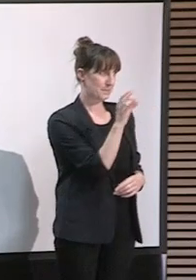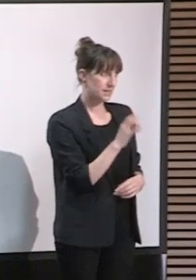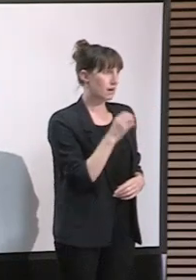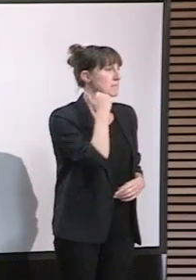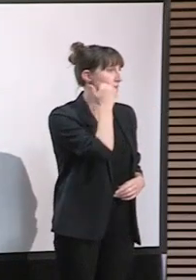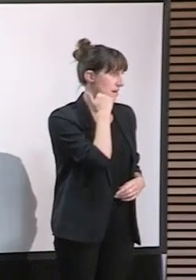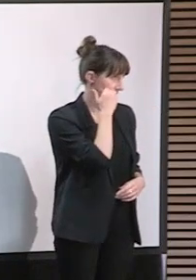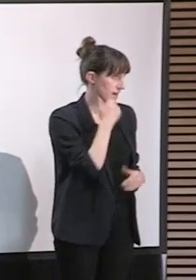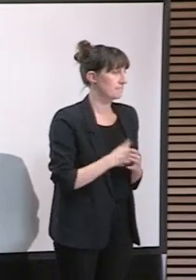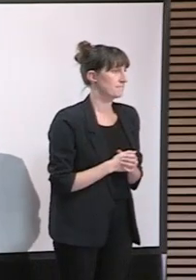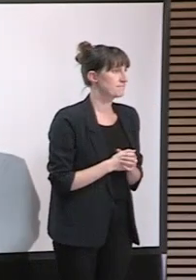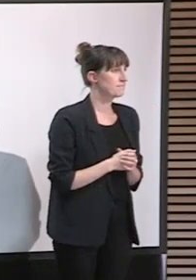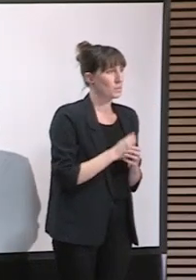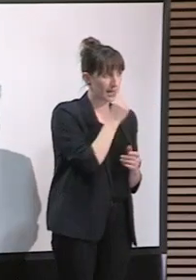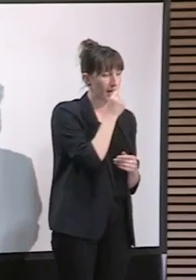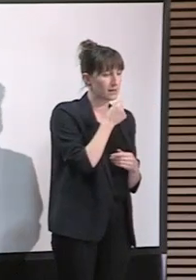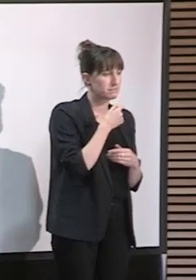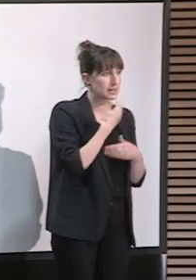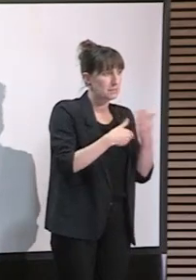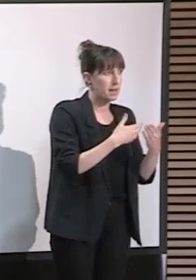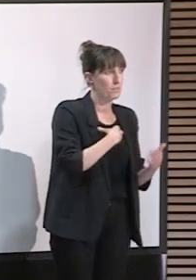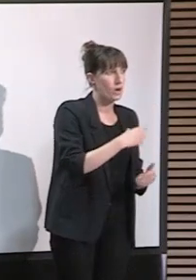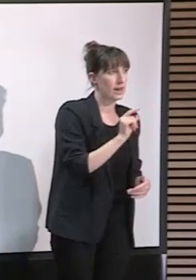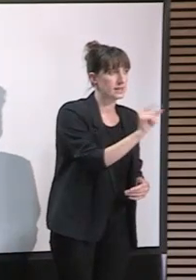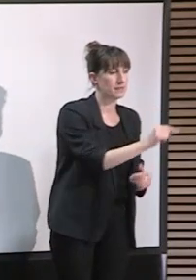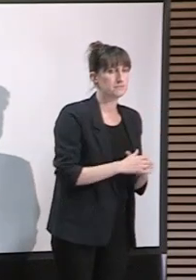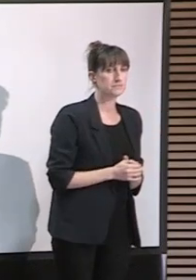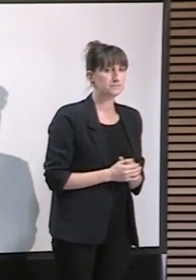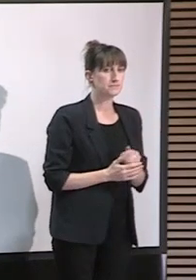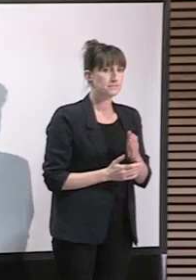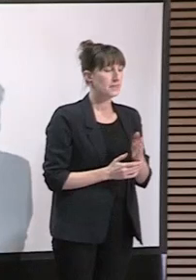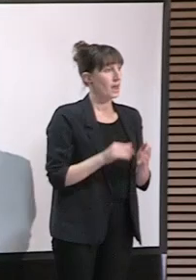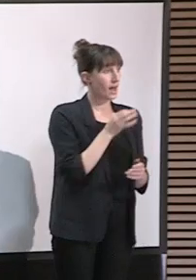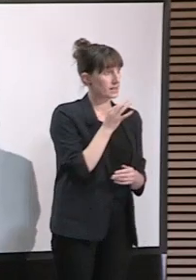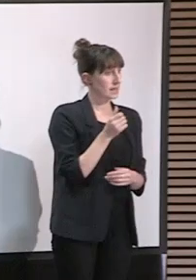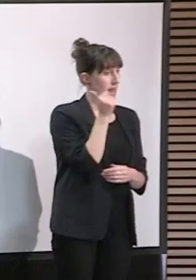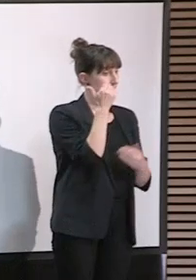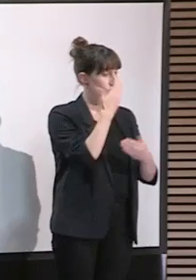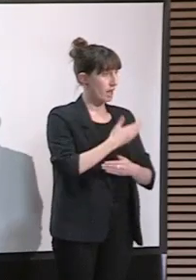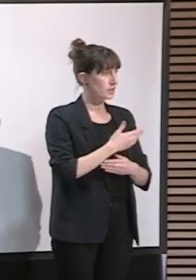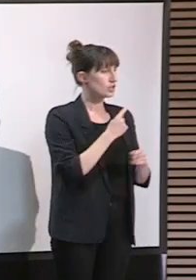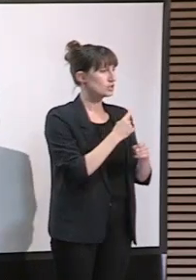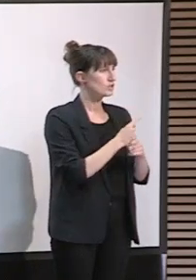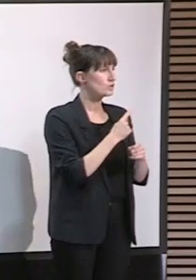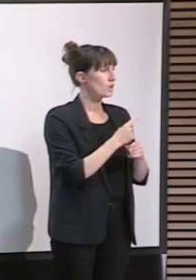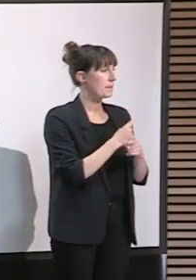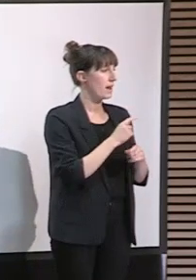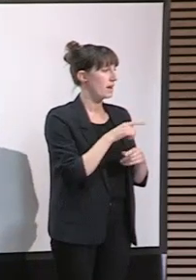as Maori. So, yes, these are the pre-dominant ethnicities in in outbreak. With can give